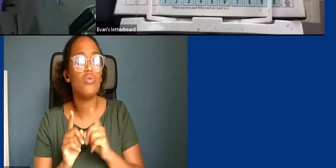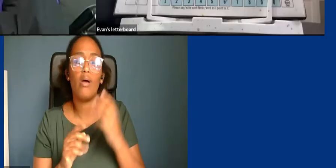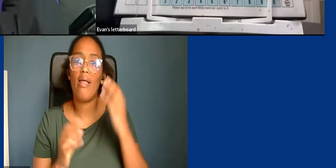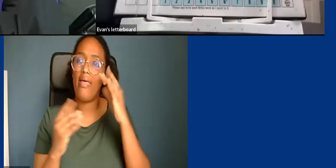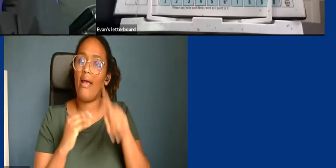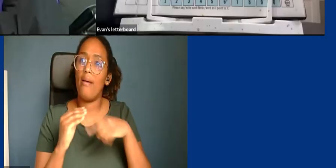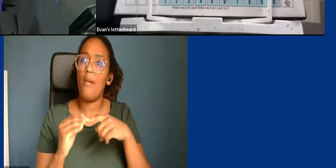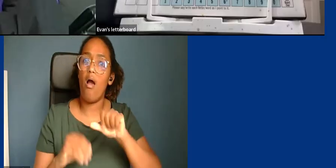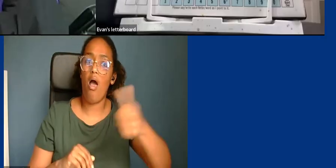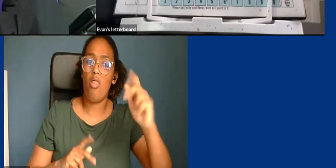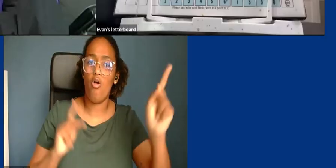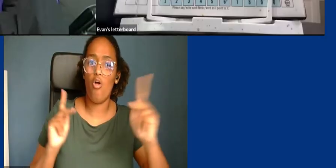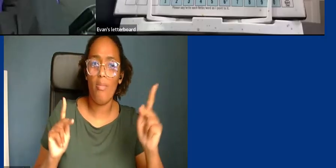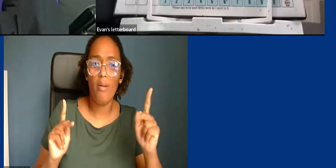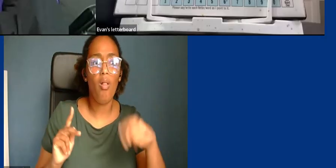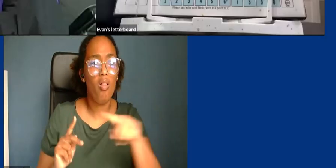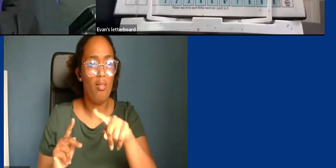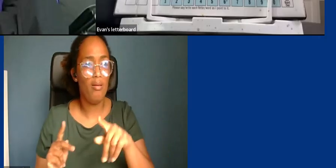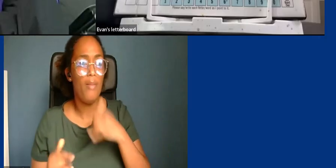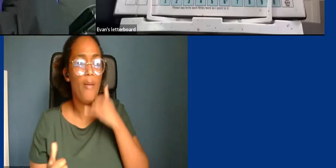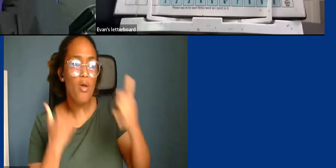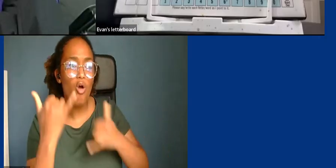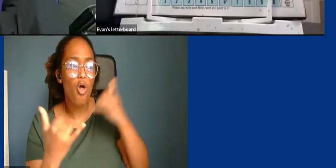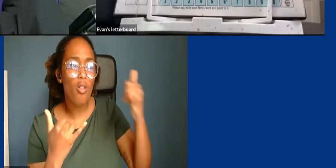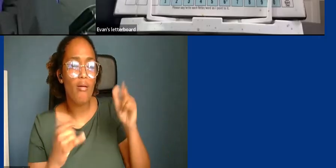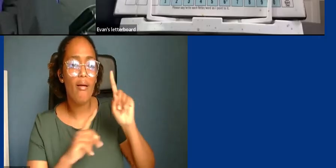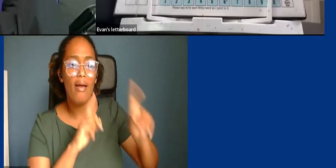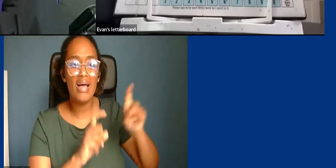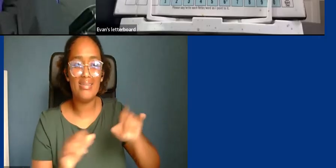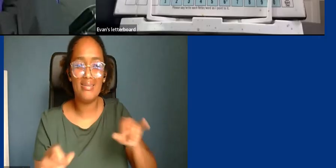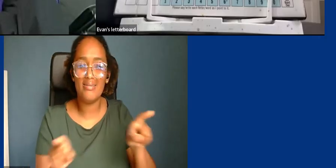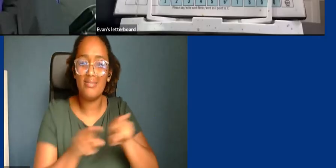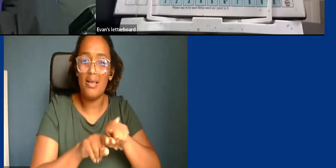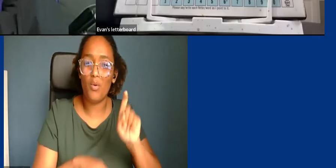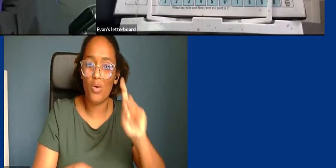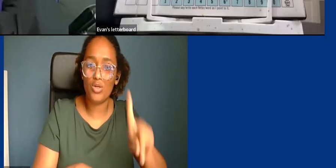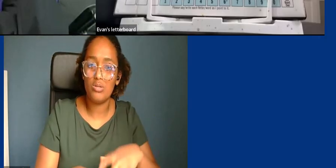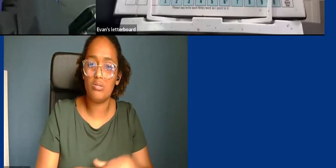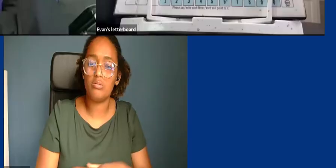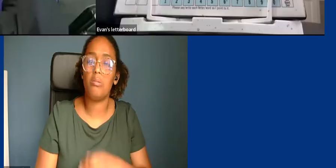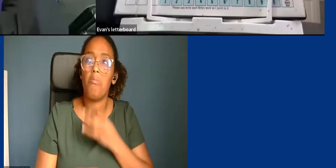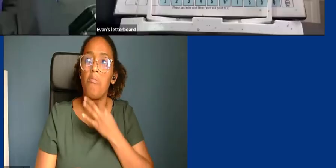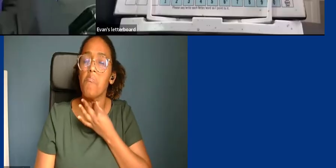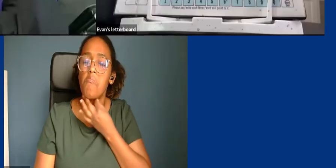calling and asking these same questions i was honored